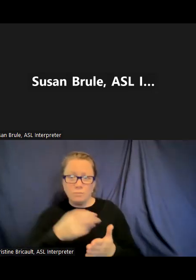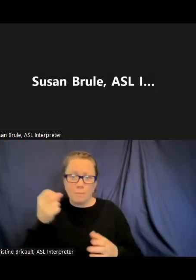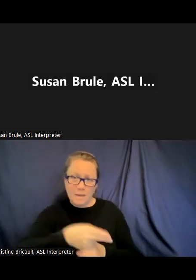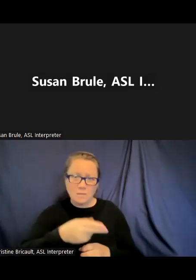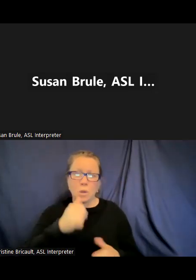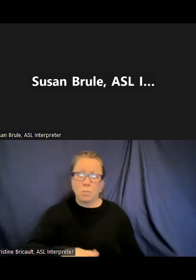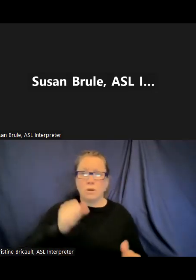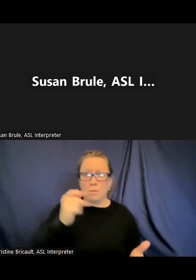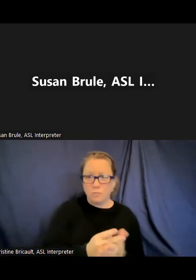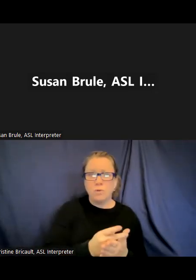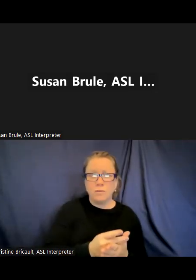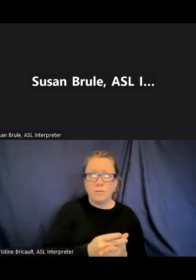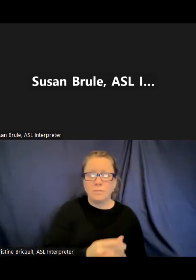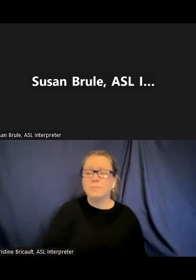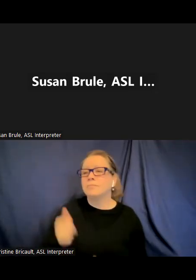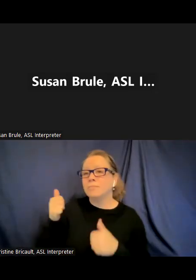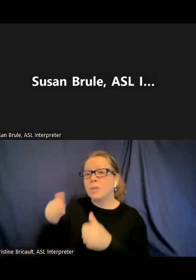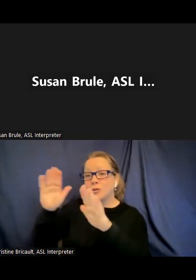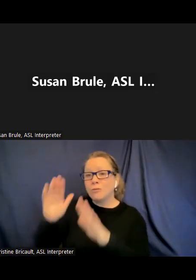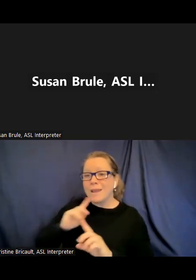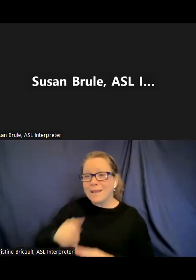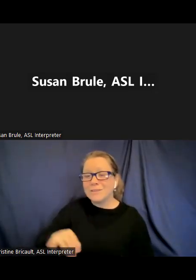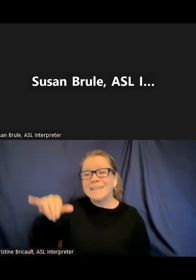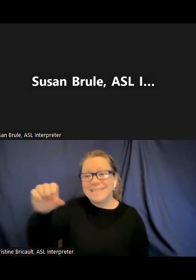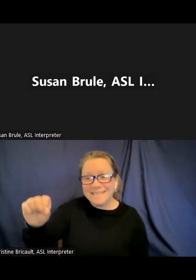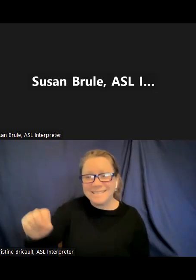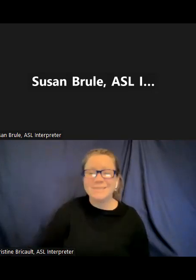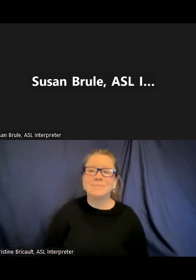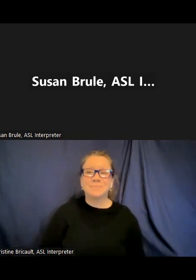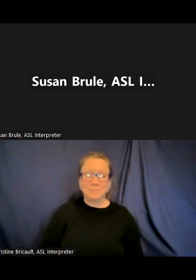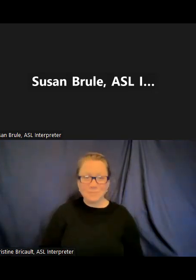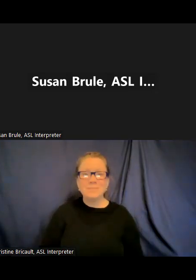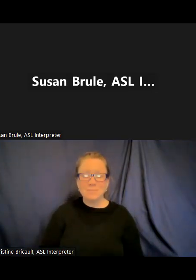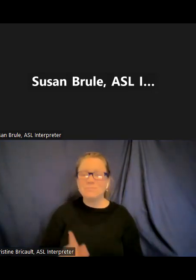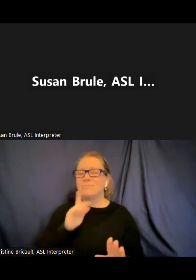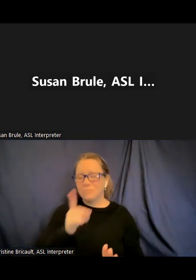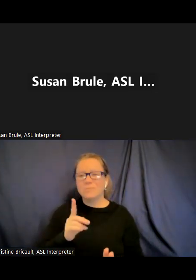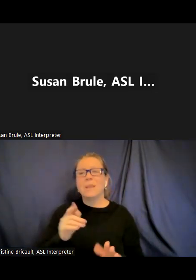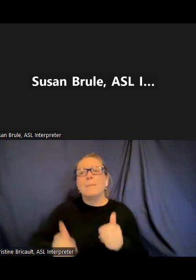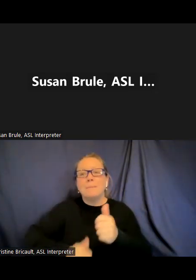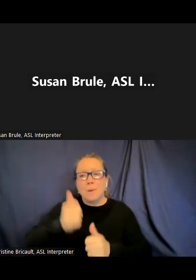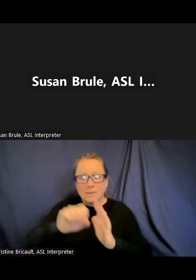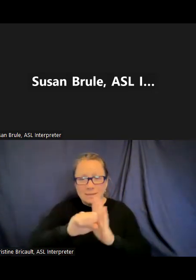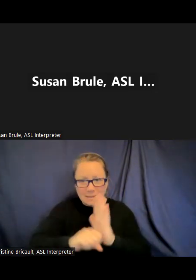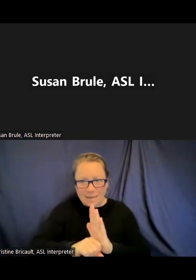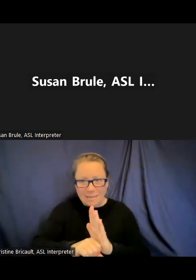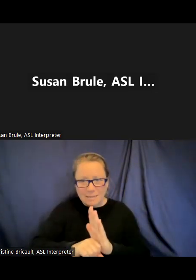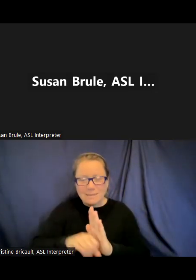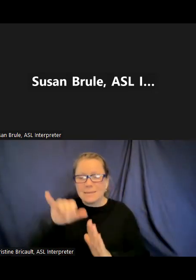Great answer. Yes! Generally, in most states, that's is the perfect, right answer.